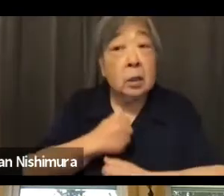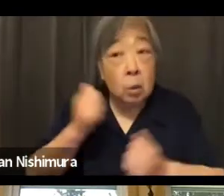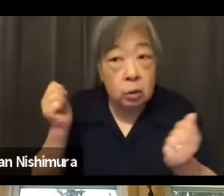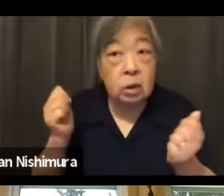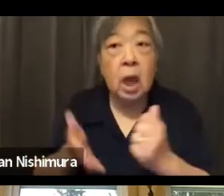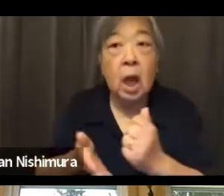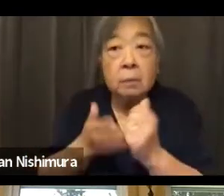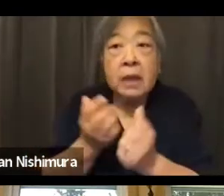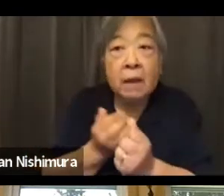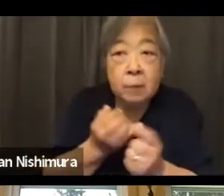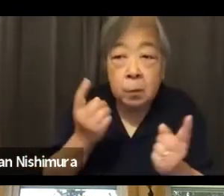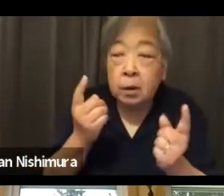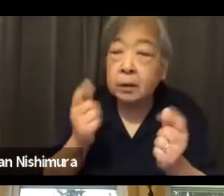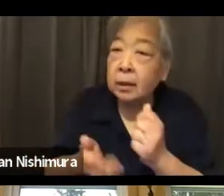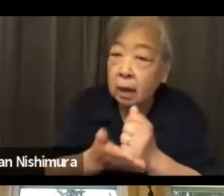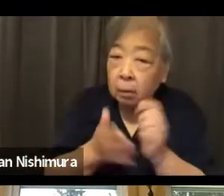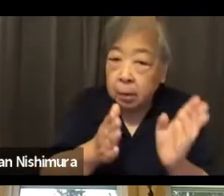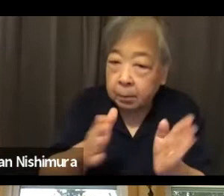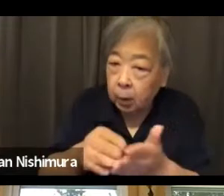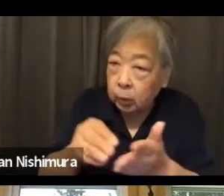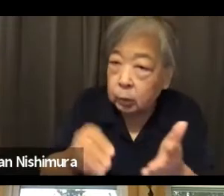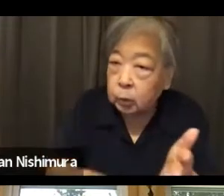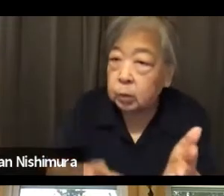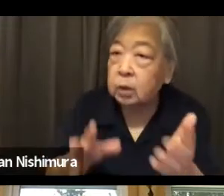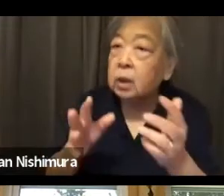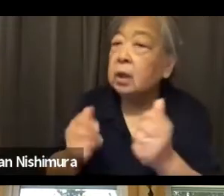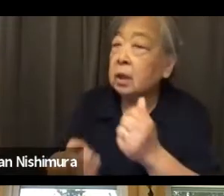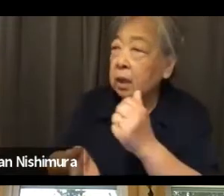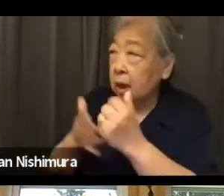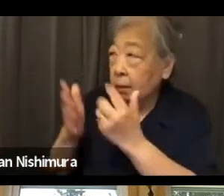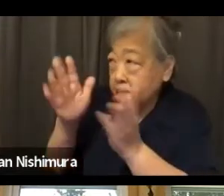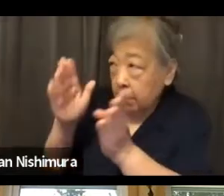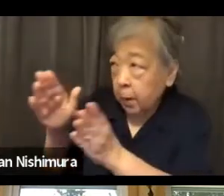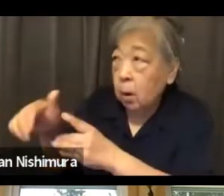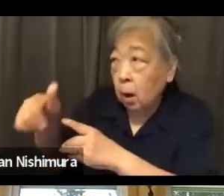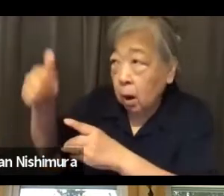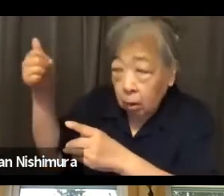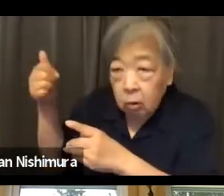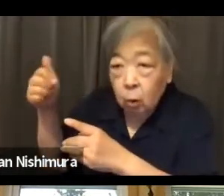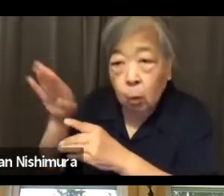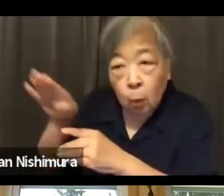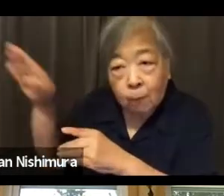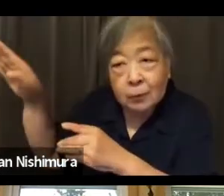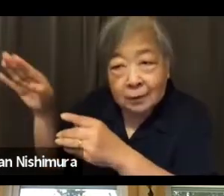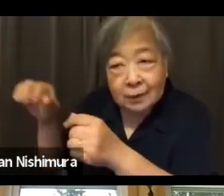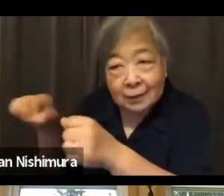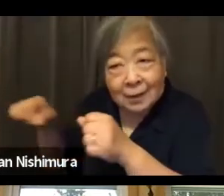and the overseas site, and provide opportunities for students for this particular student and